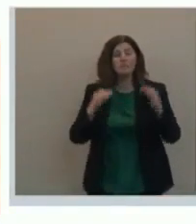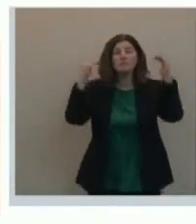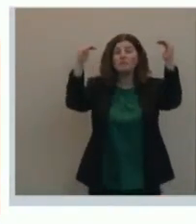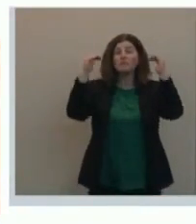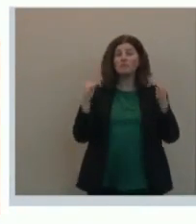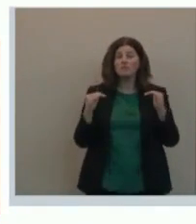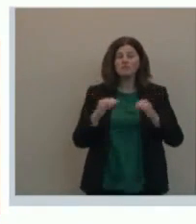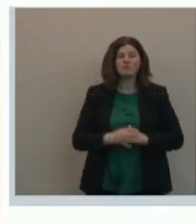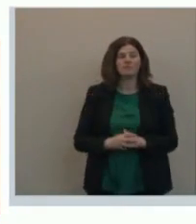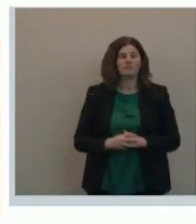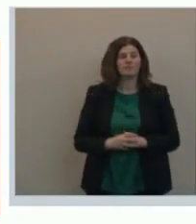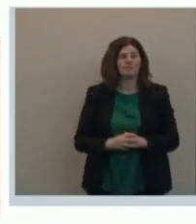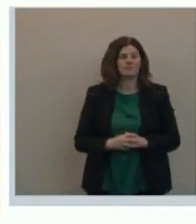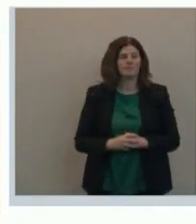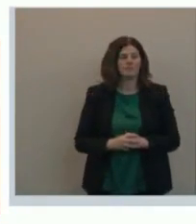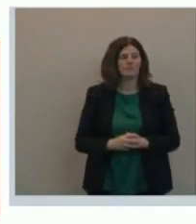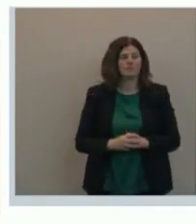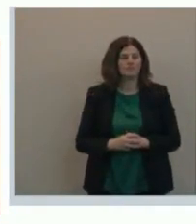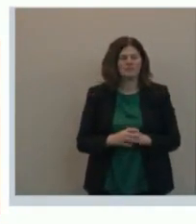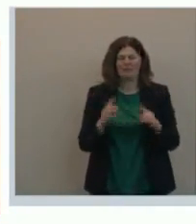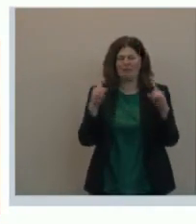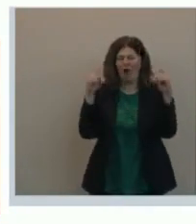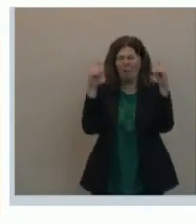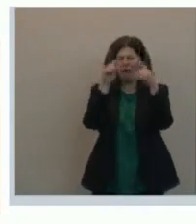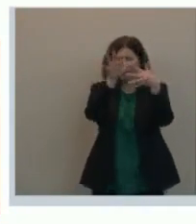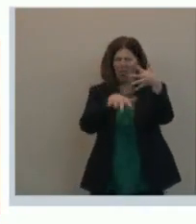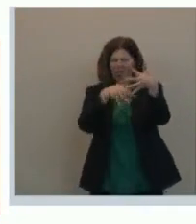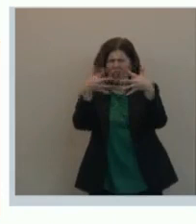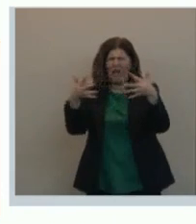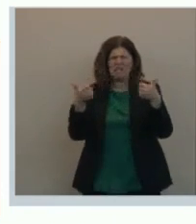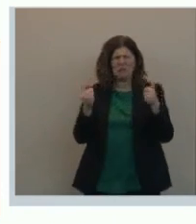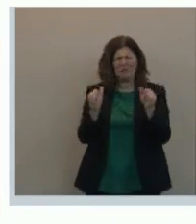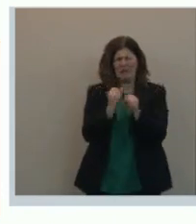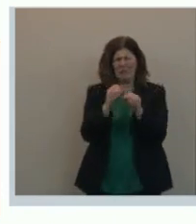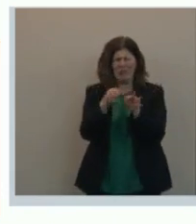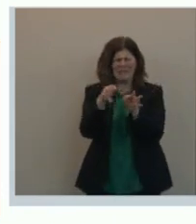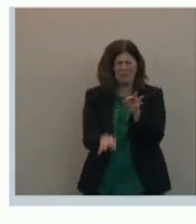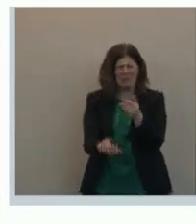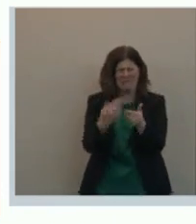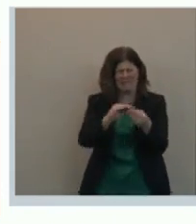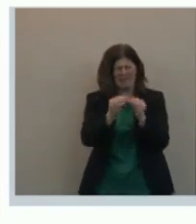IT IS ONE OF THE BETTER ONES IN THE UNITED STATES RIGHT NOW AMONG STATES.